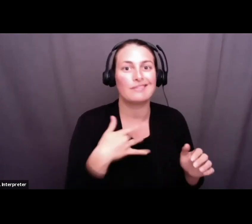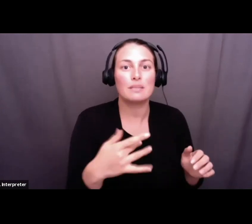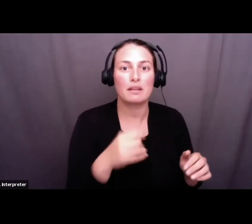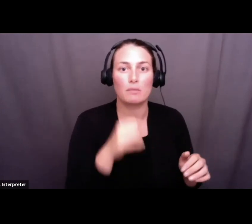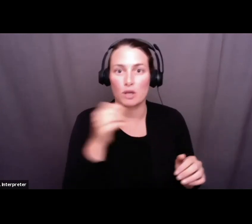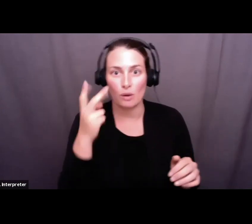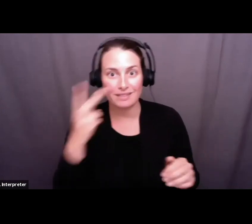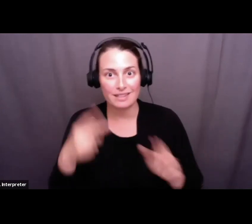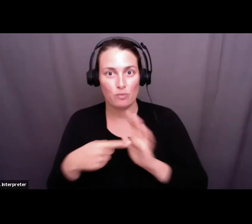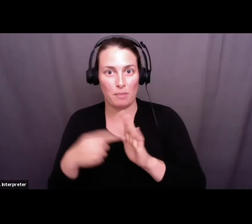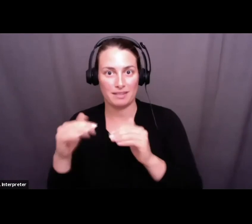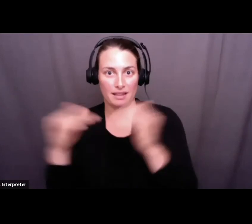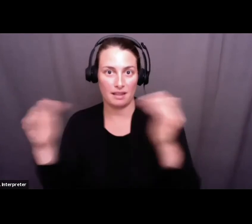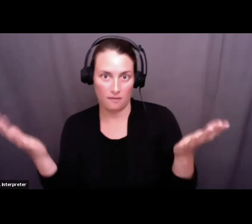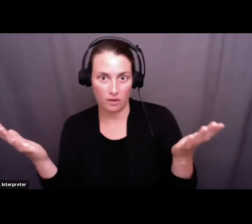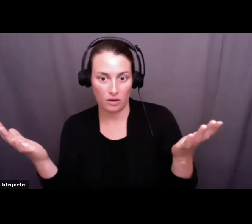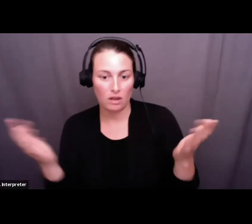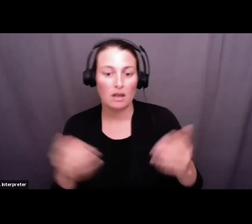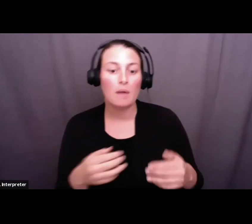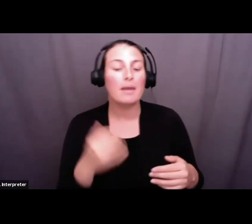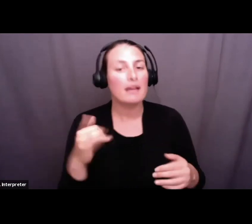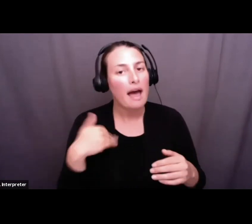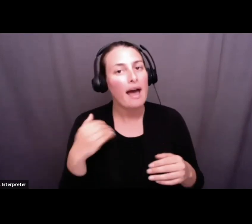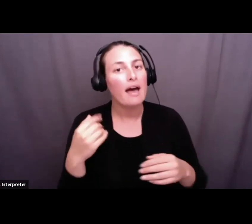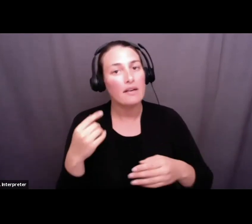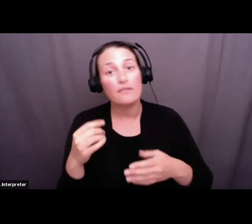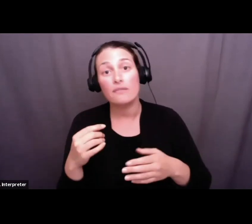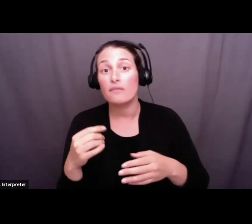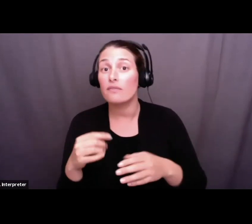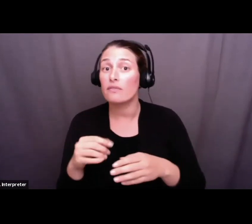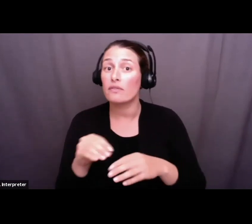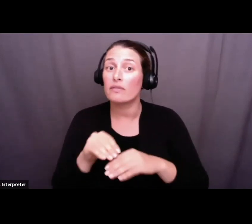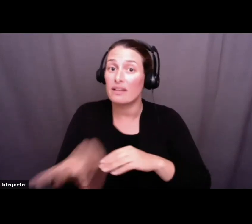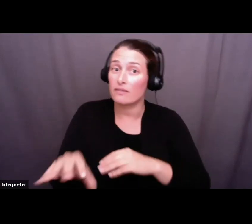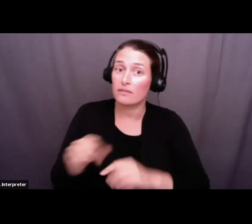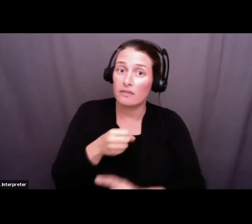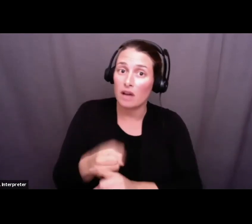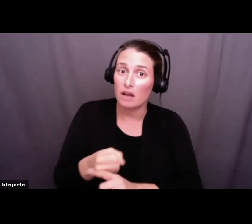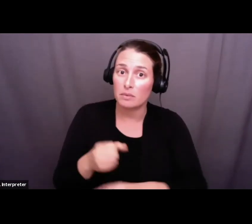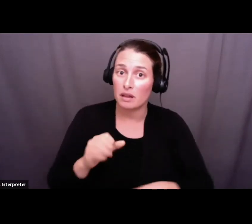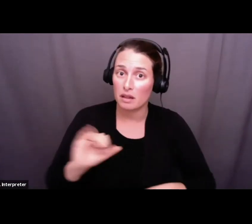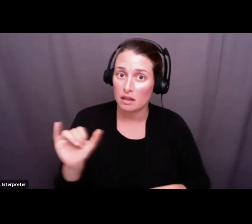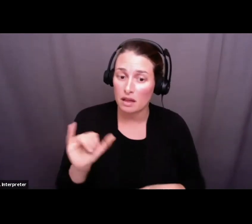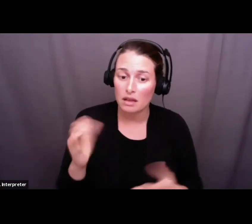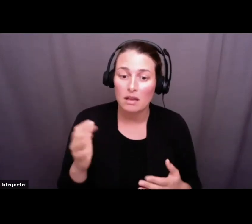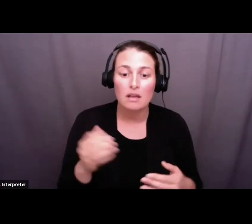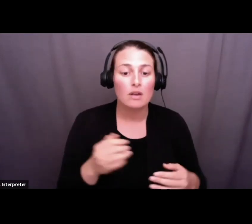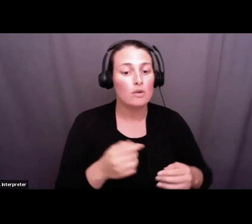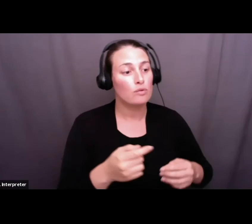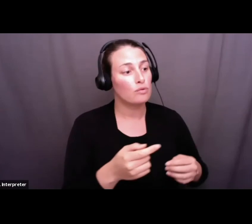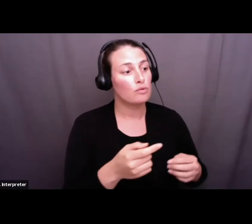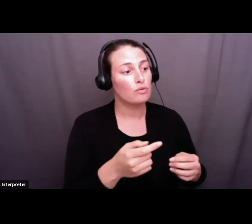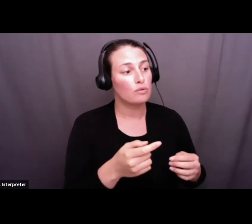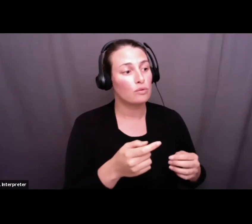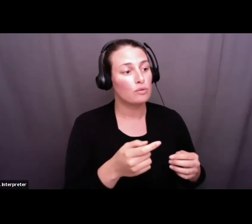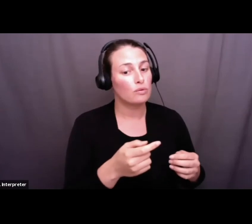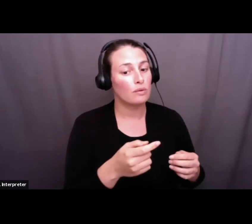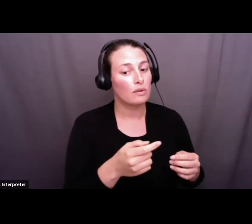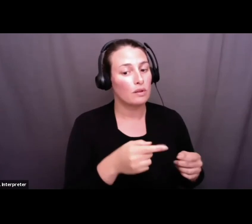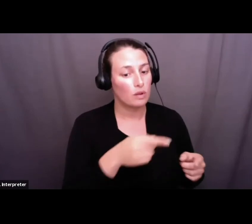consequences, one of them being recruitment of such faculty away from existing institutions.